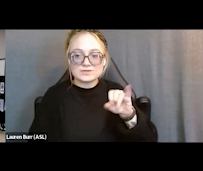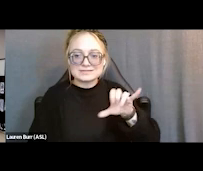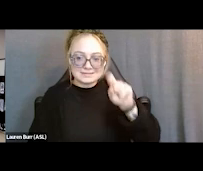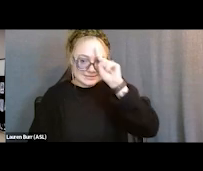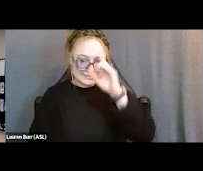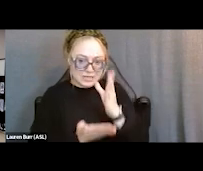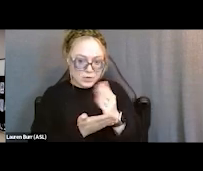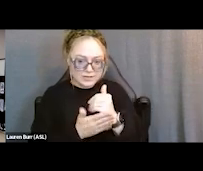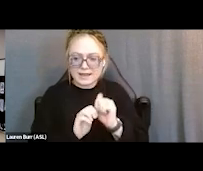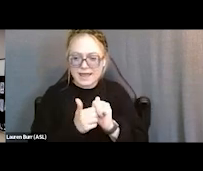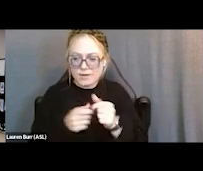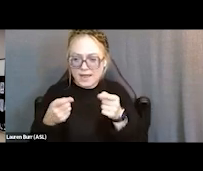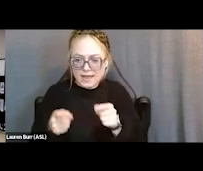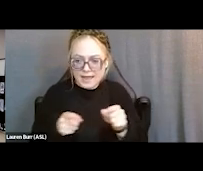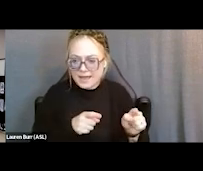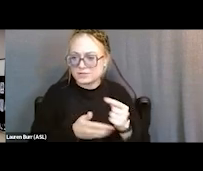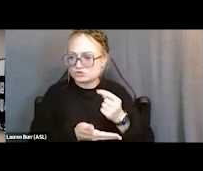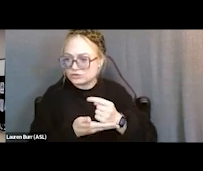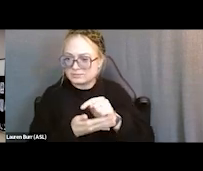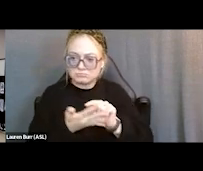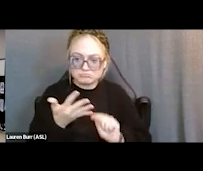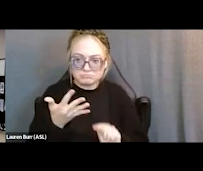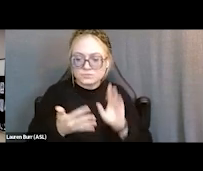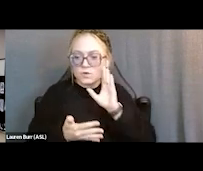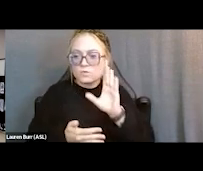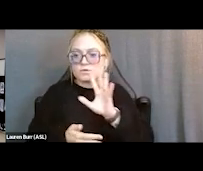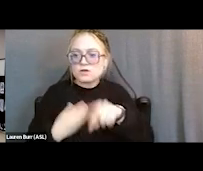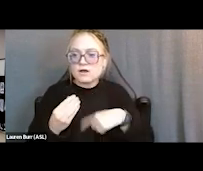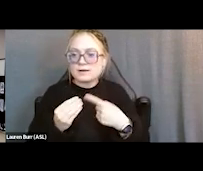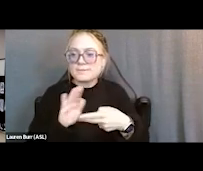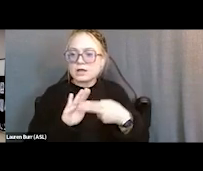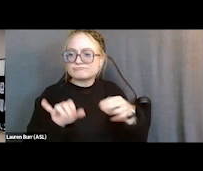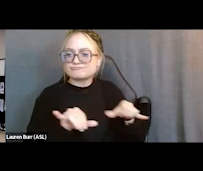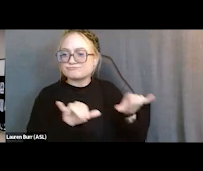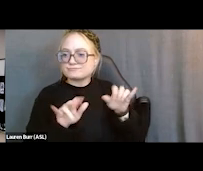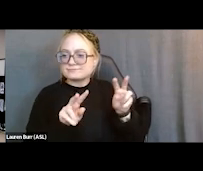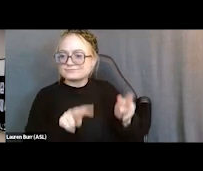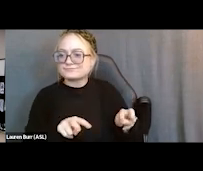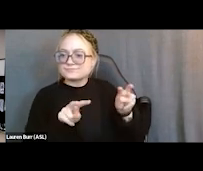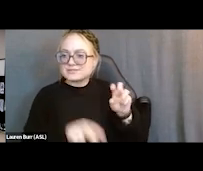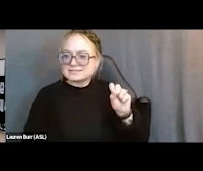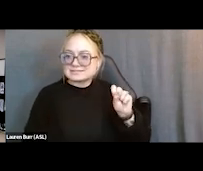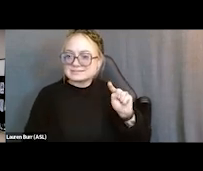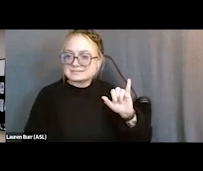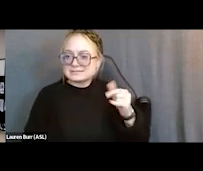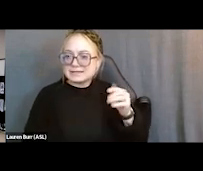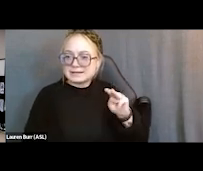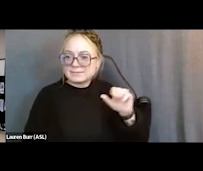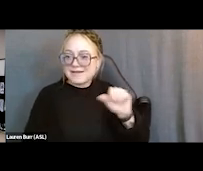Also talk about stigma and some of the misconceptions of violent behavior among this population.